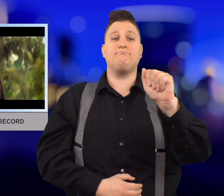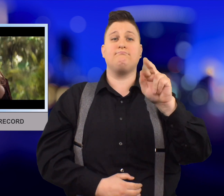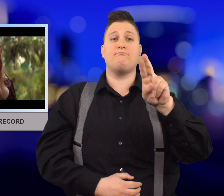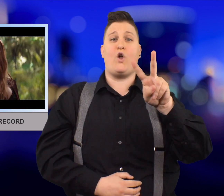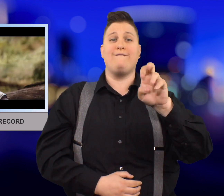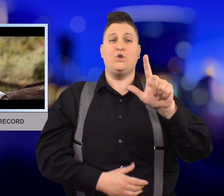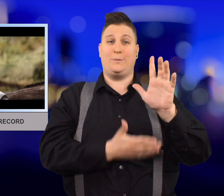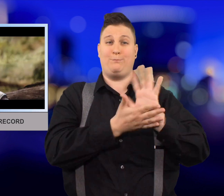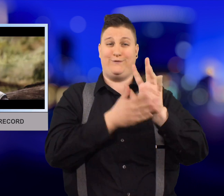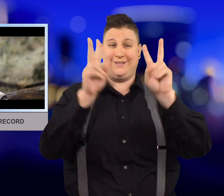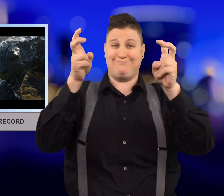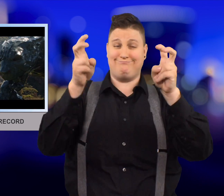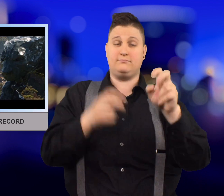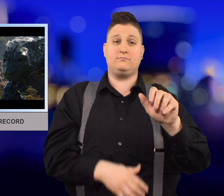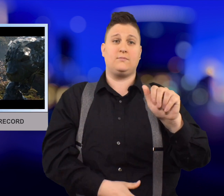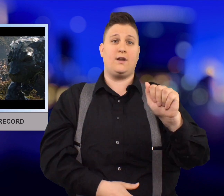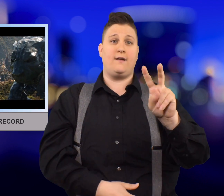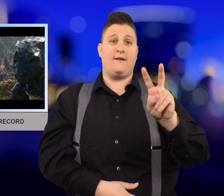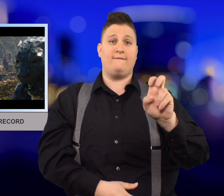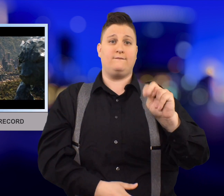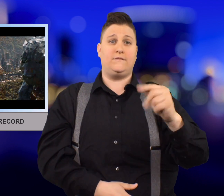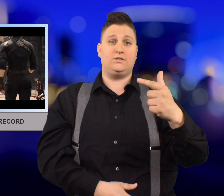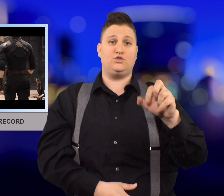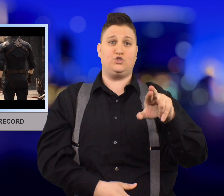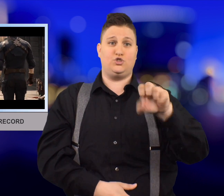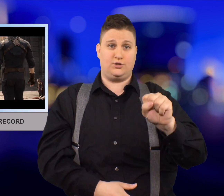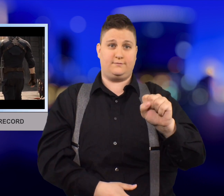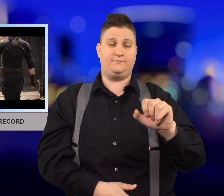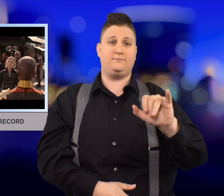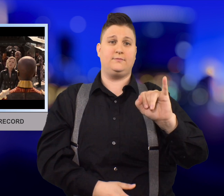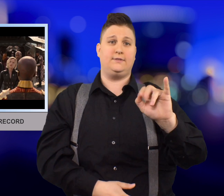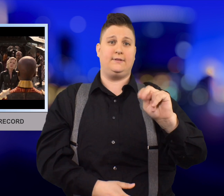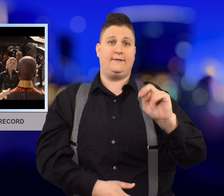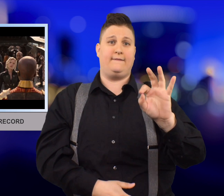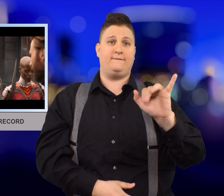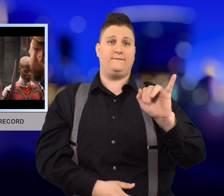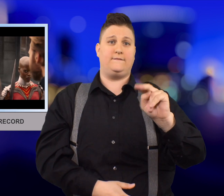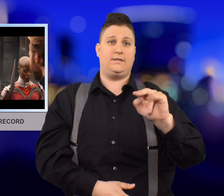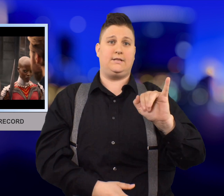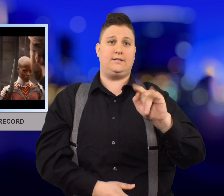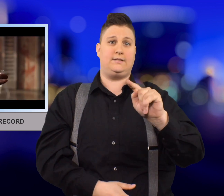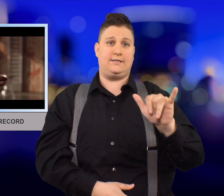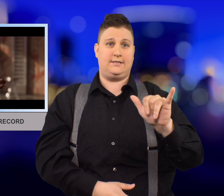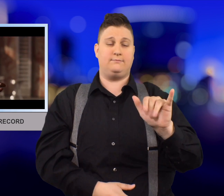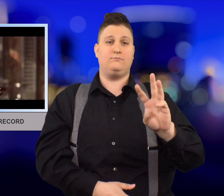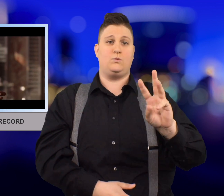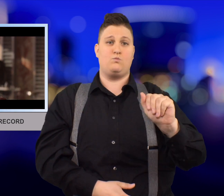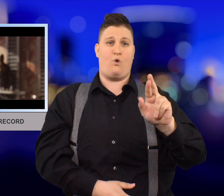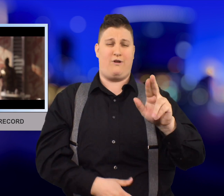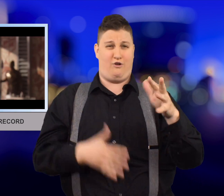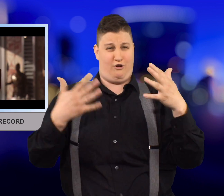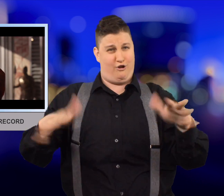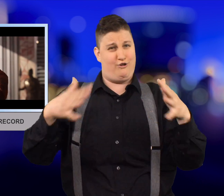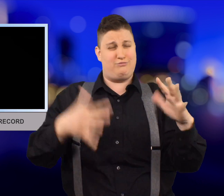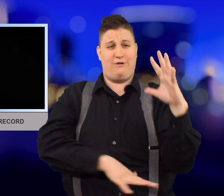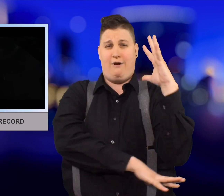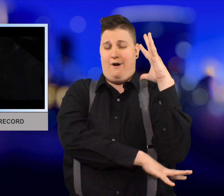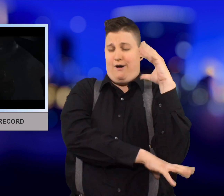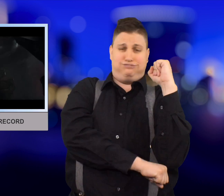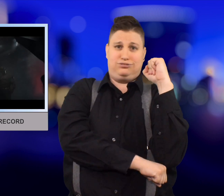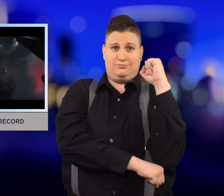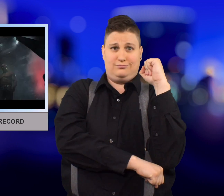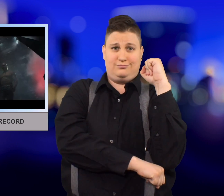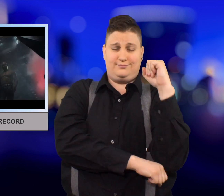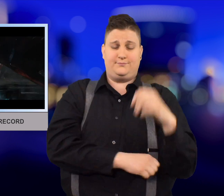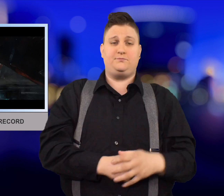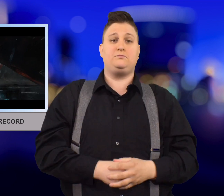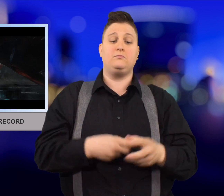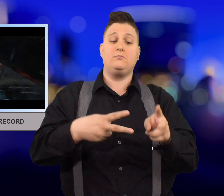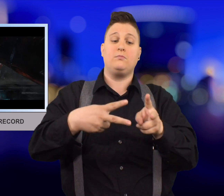"Avengers: Infinity War" is already a recordbreaker!